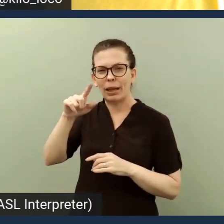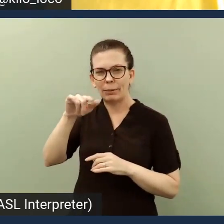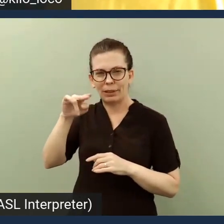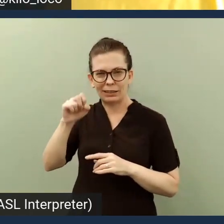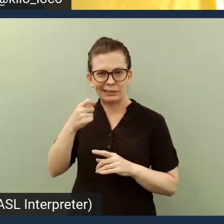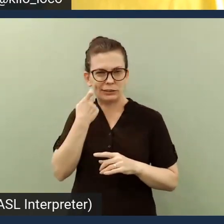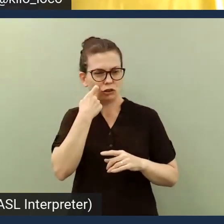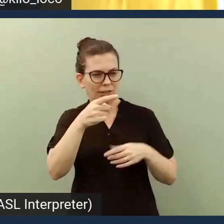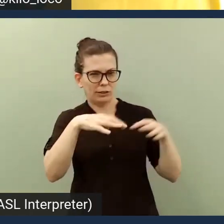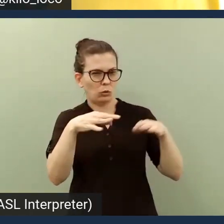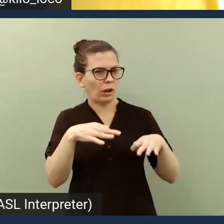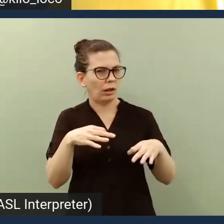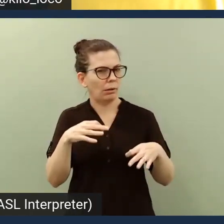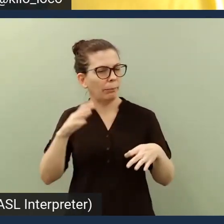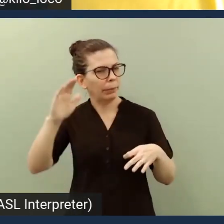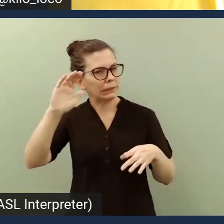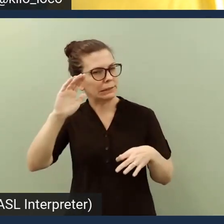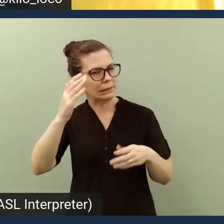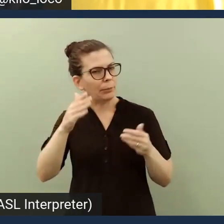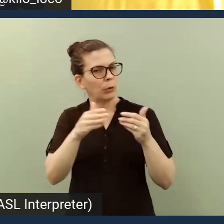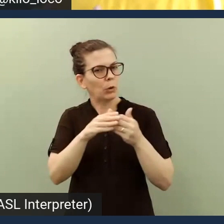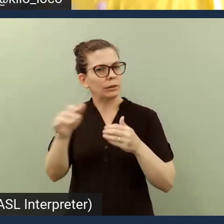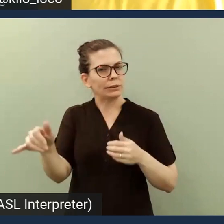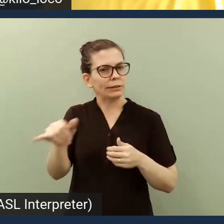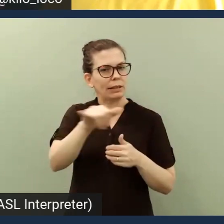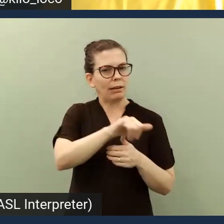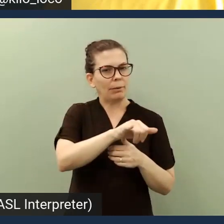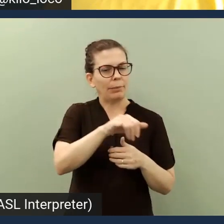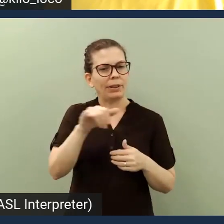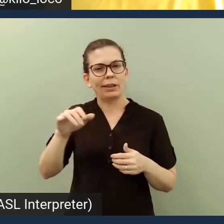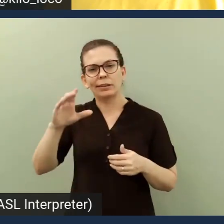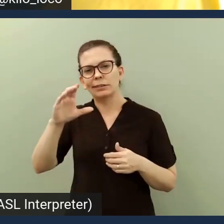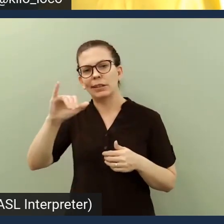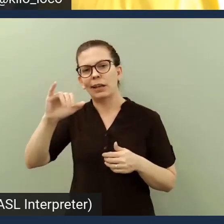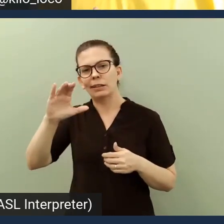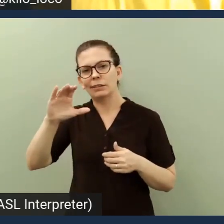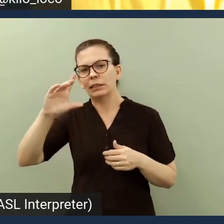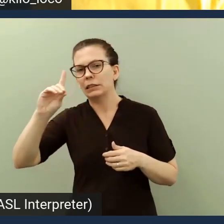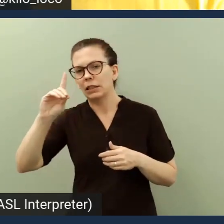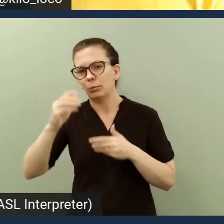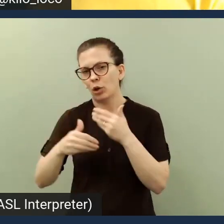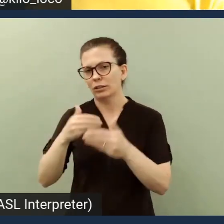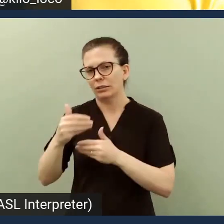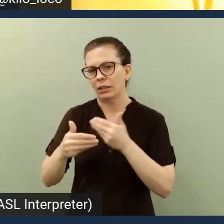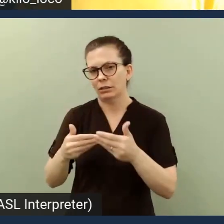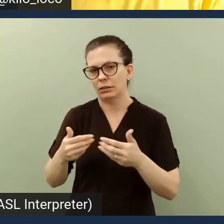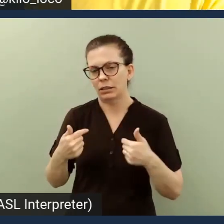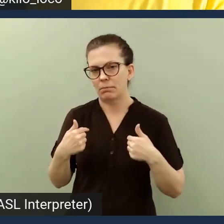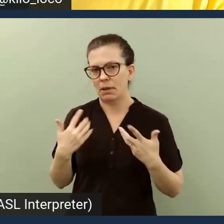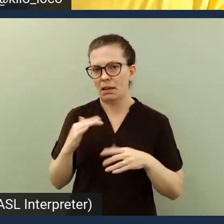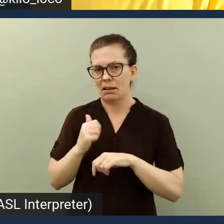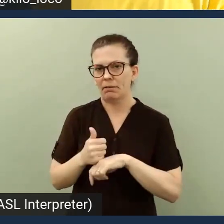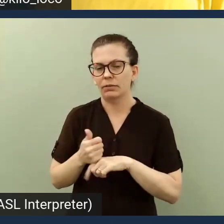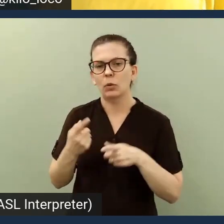it kinda sounds very similar to the CI/CD process that I might have when I'm deploying my app,